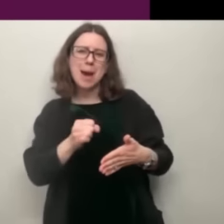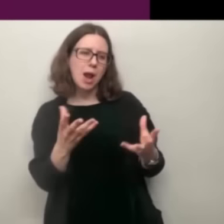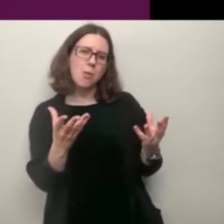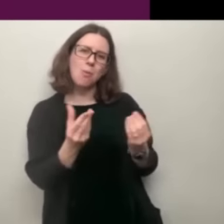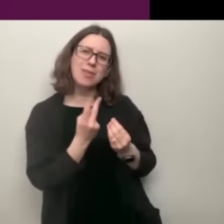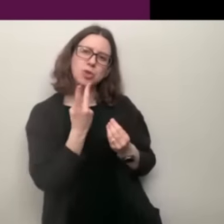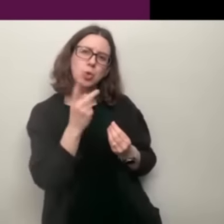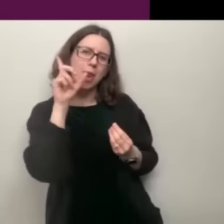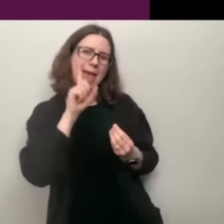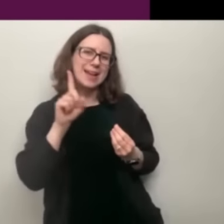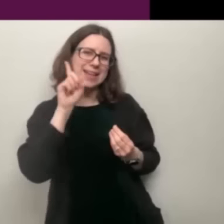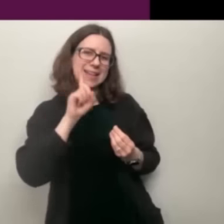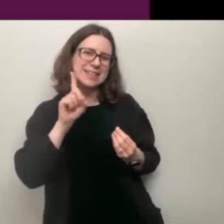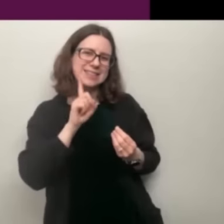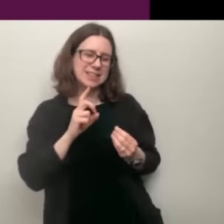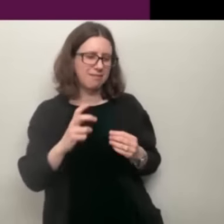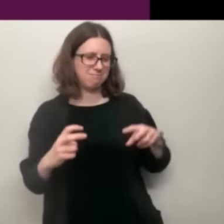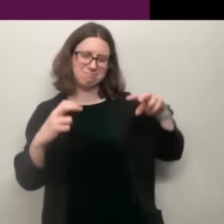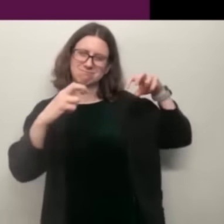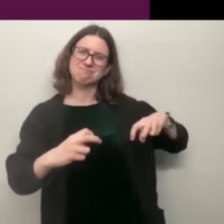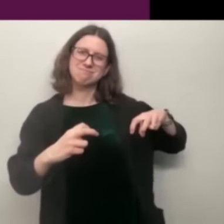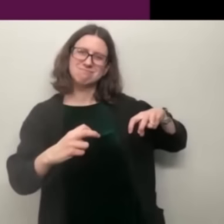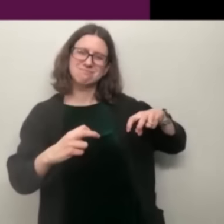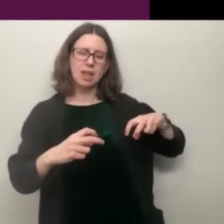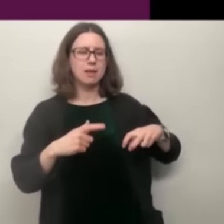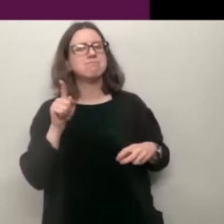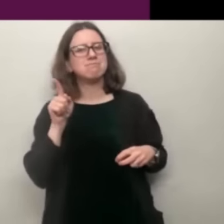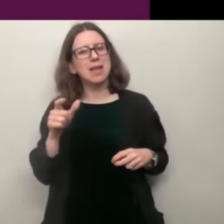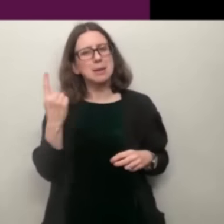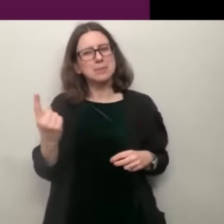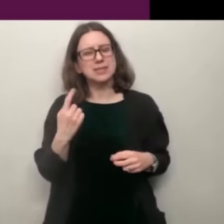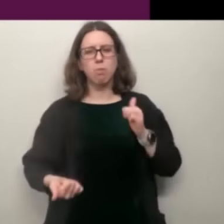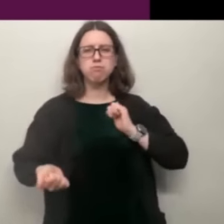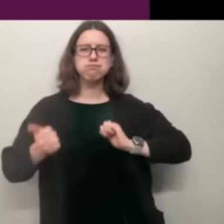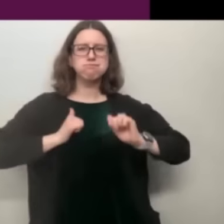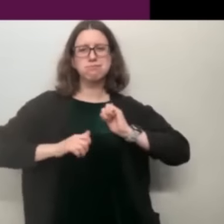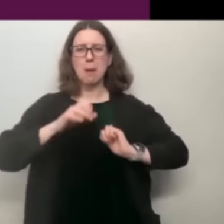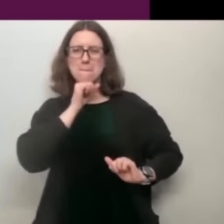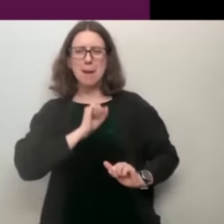the scene to his two female companions who clearly have no way to escape.